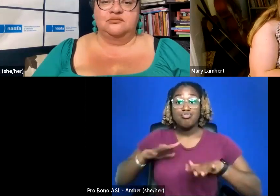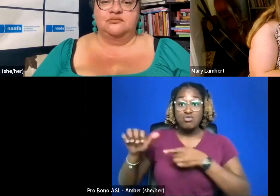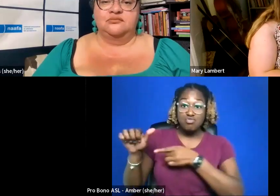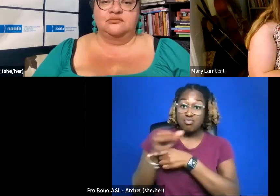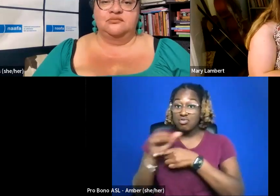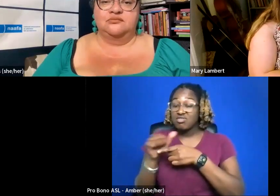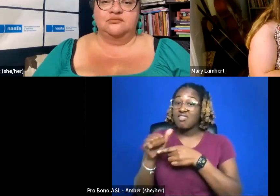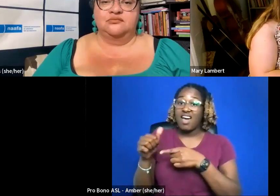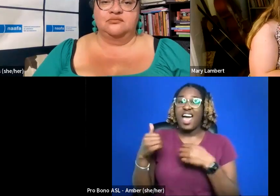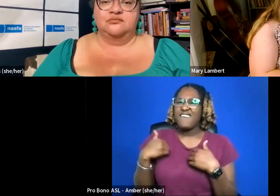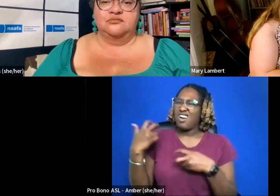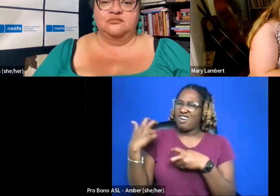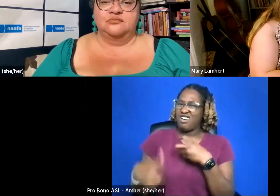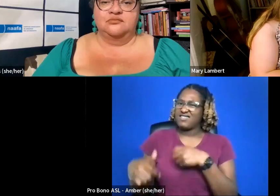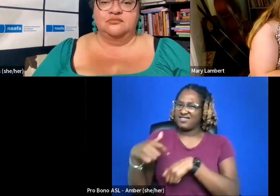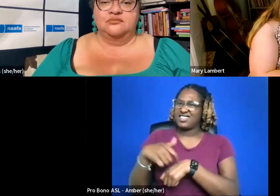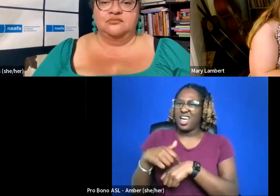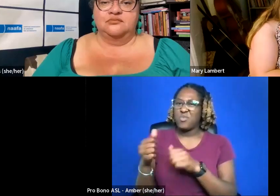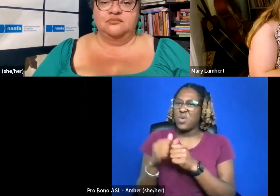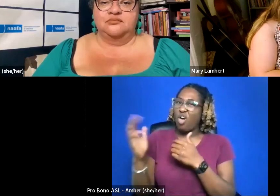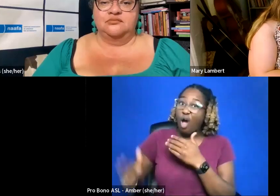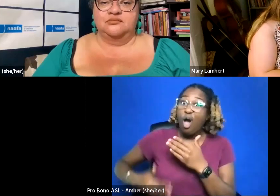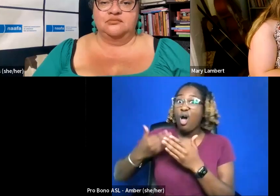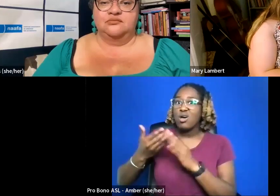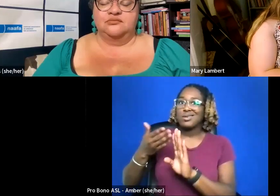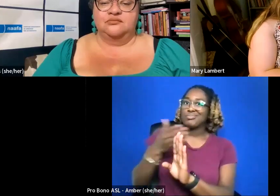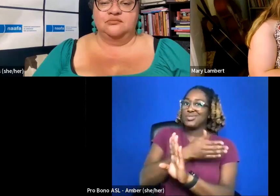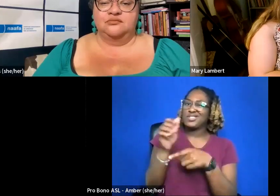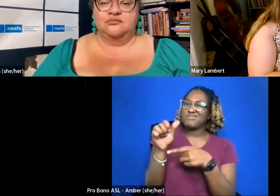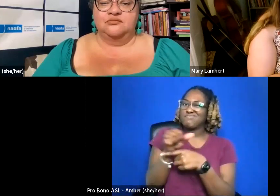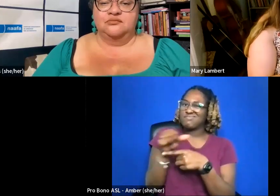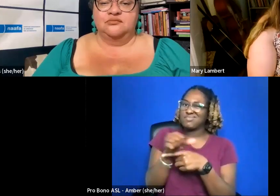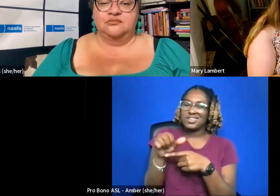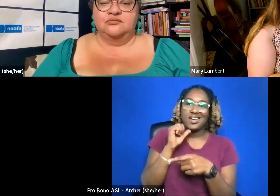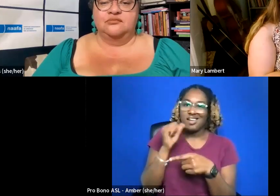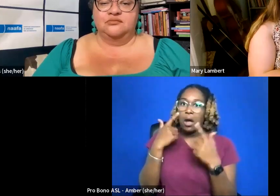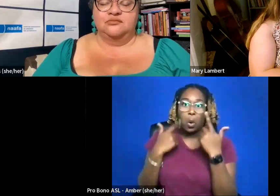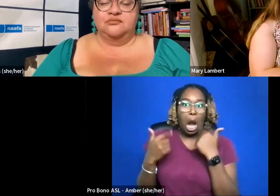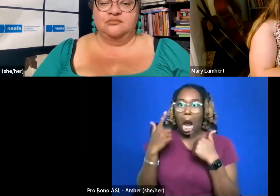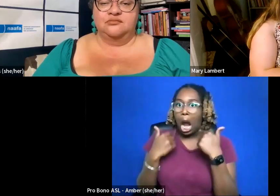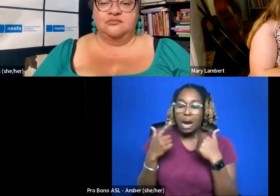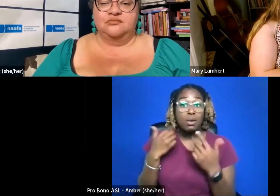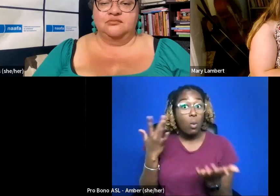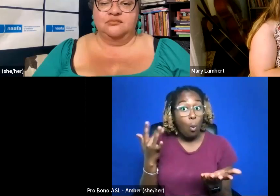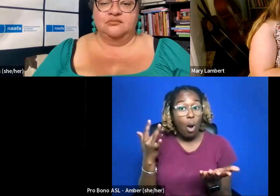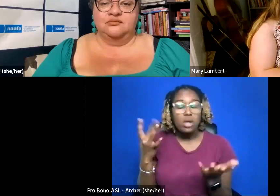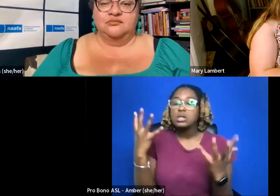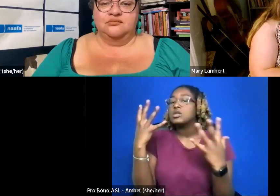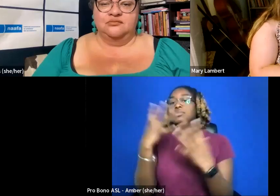had a really hard time in all of the previous rehearsals of Not Crying because it was just such a beautiful experience.